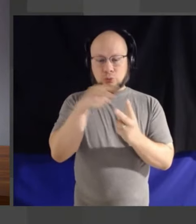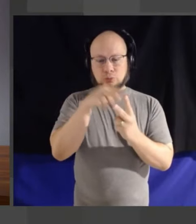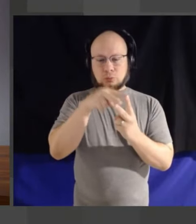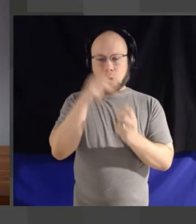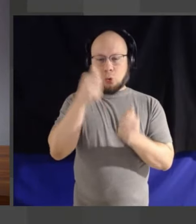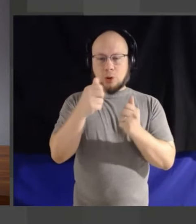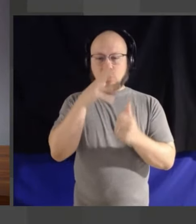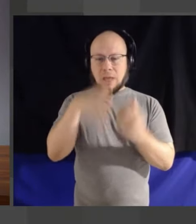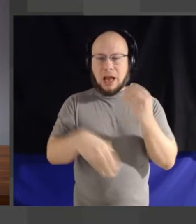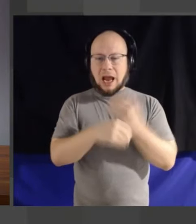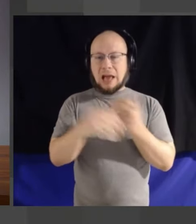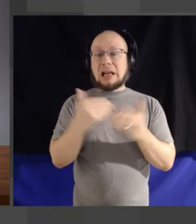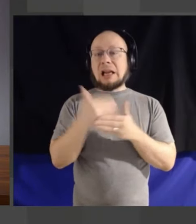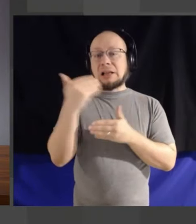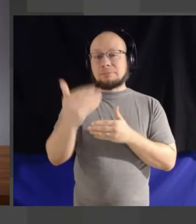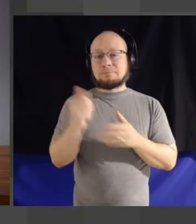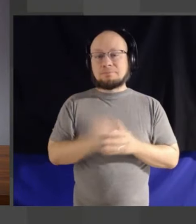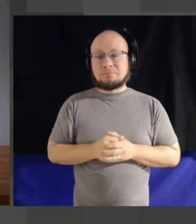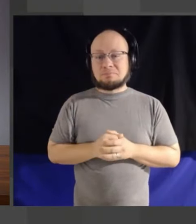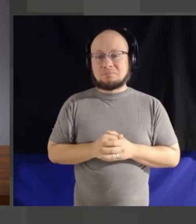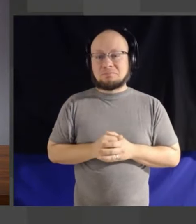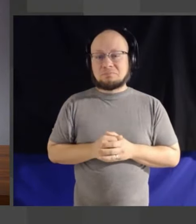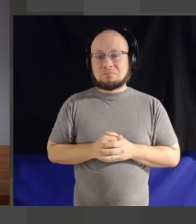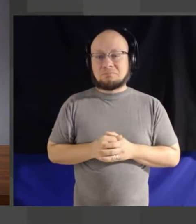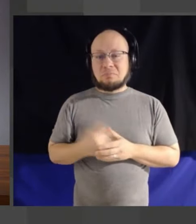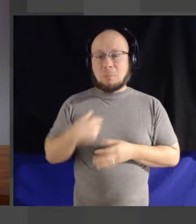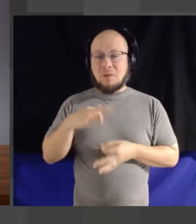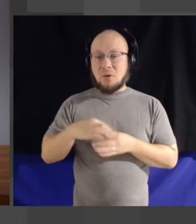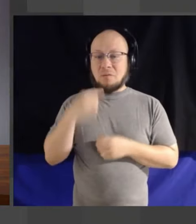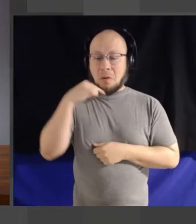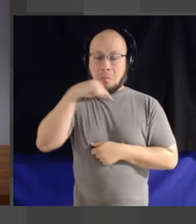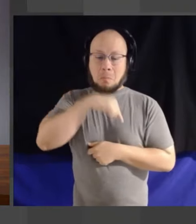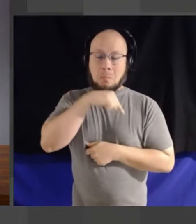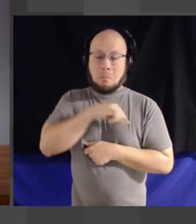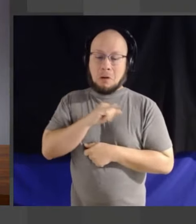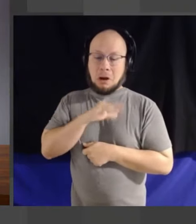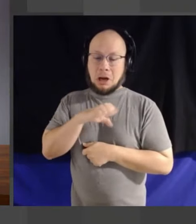IT DETERMINES WHICH ONE OF THESE